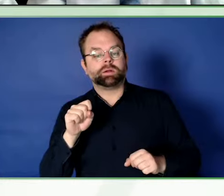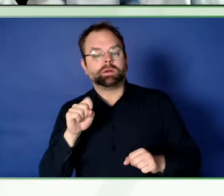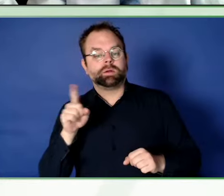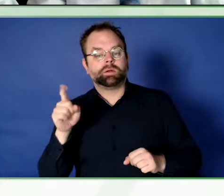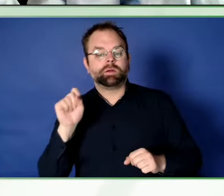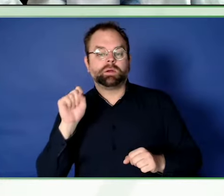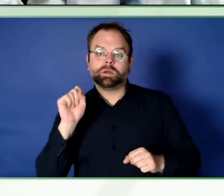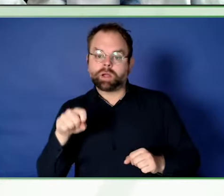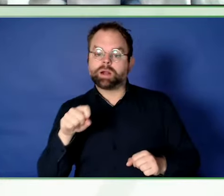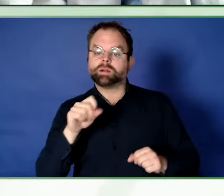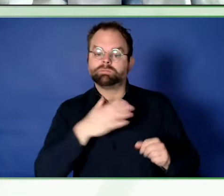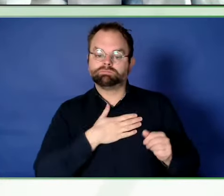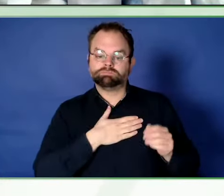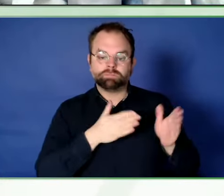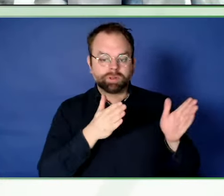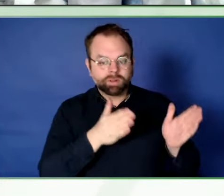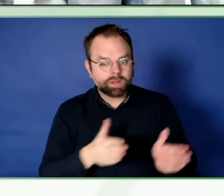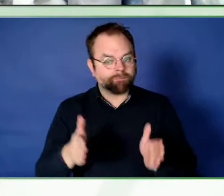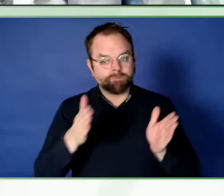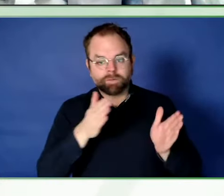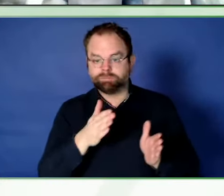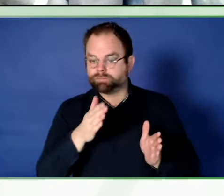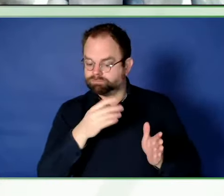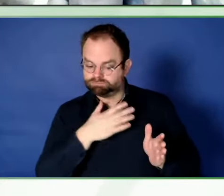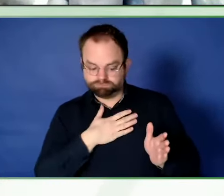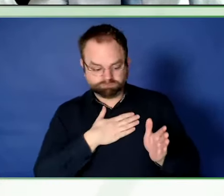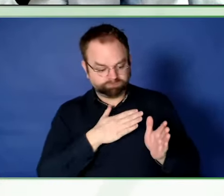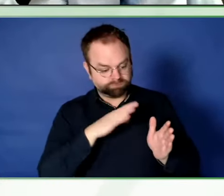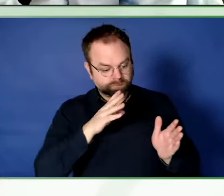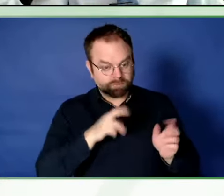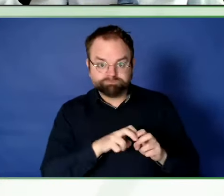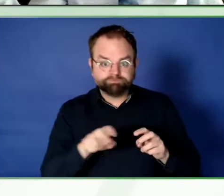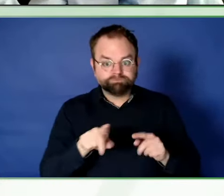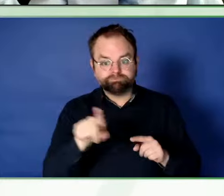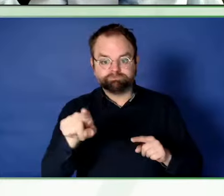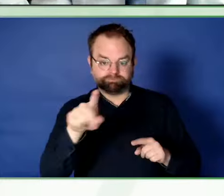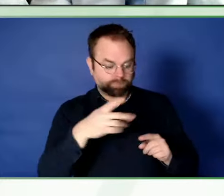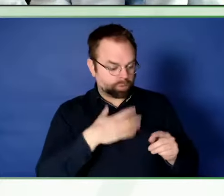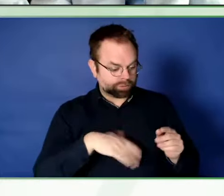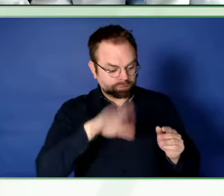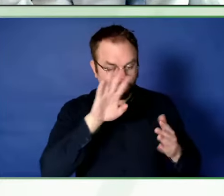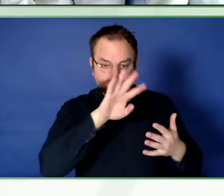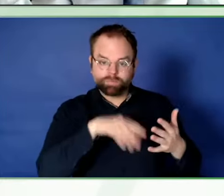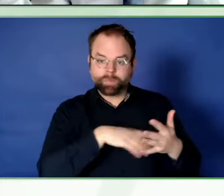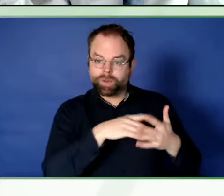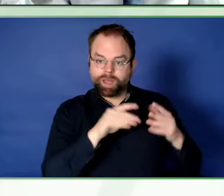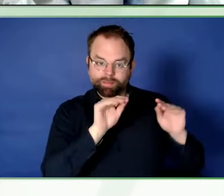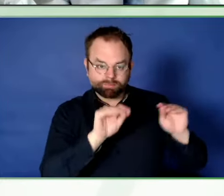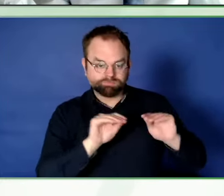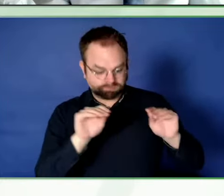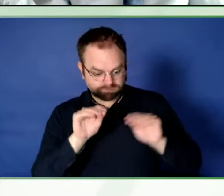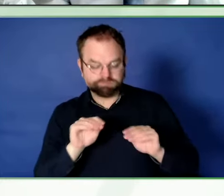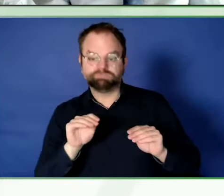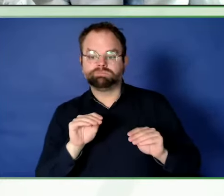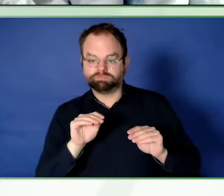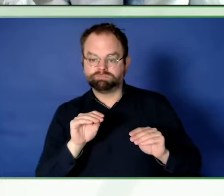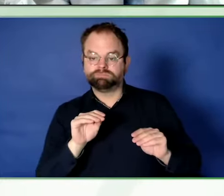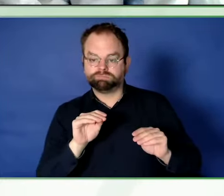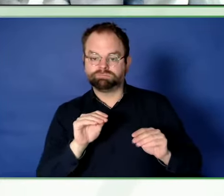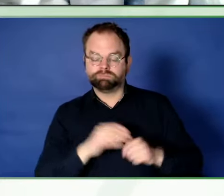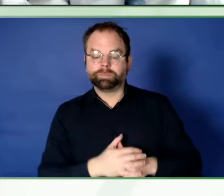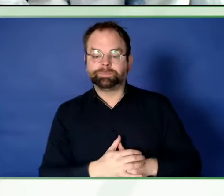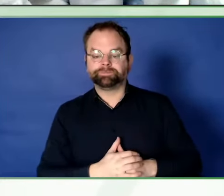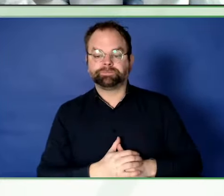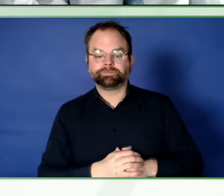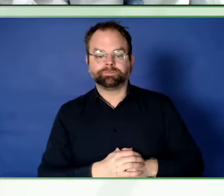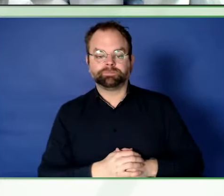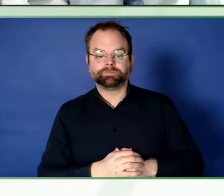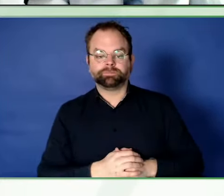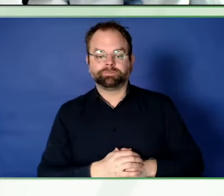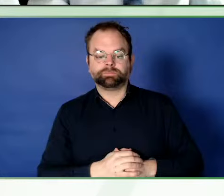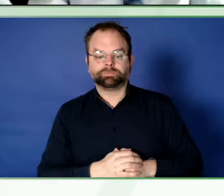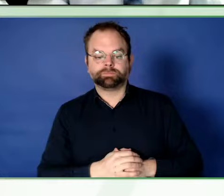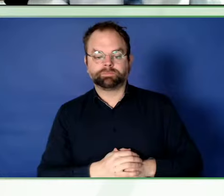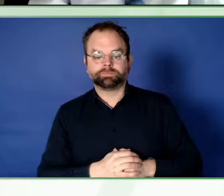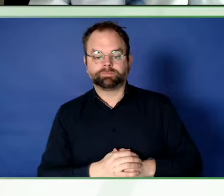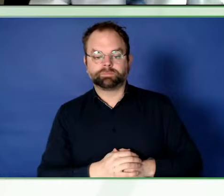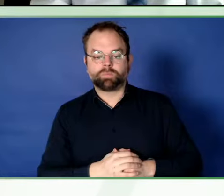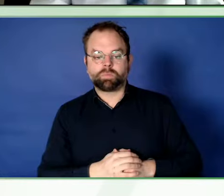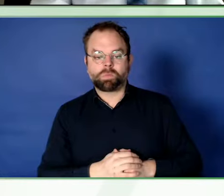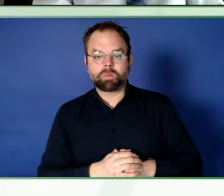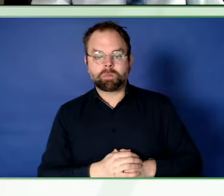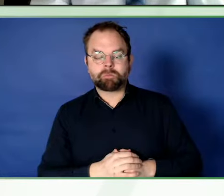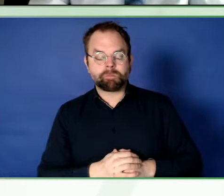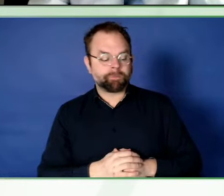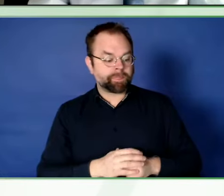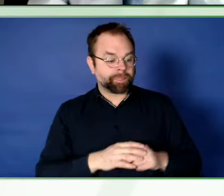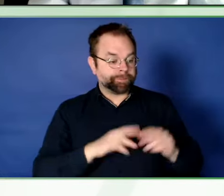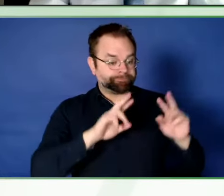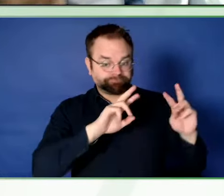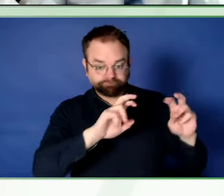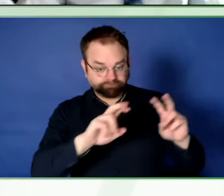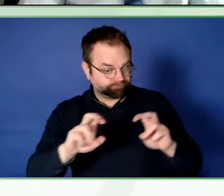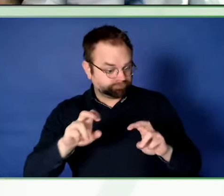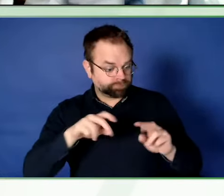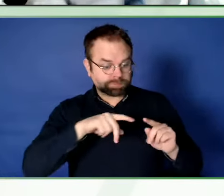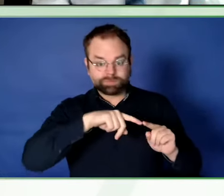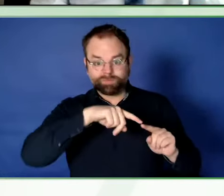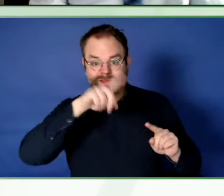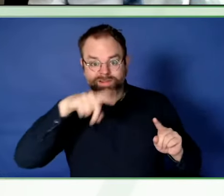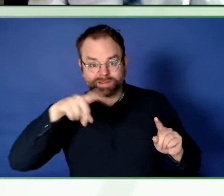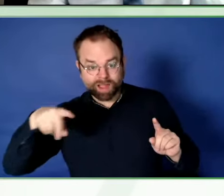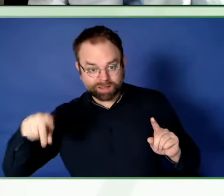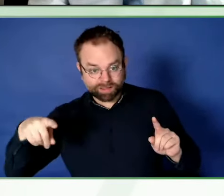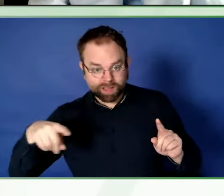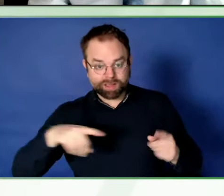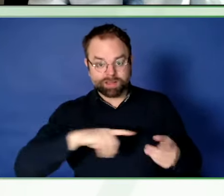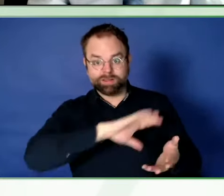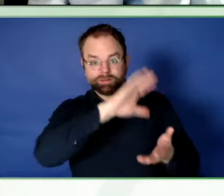And the result data can help to governments and municipalities of Tehran to plan and implementation